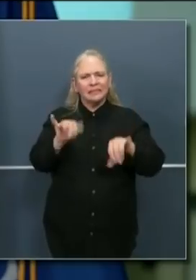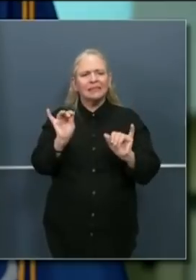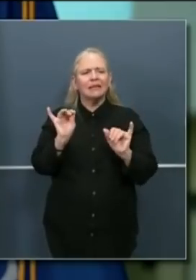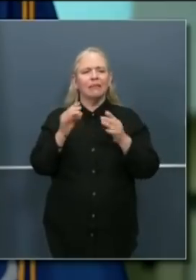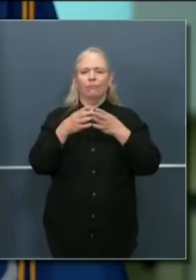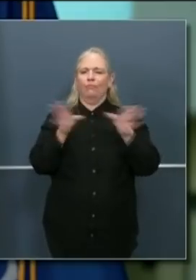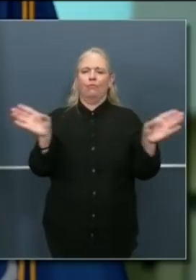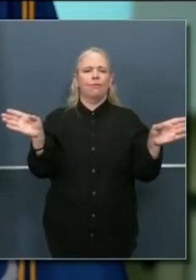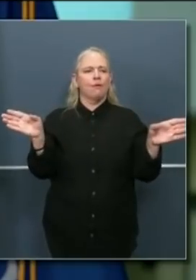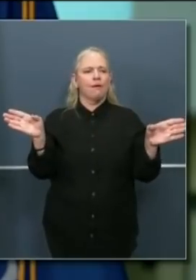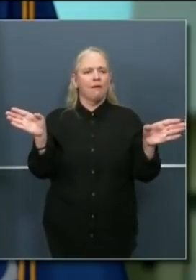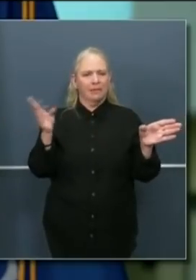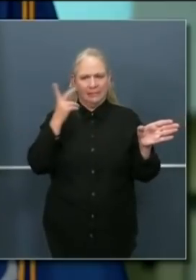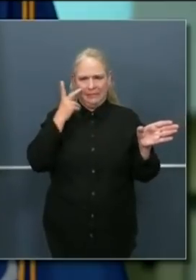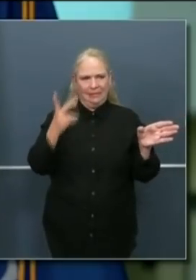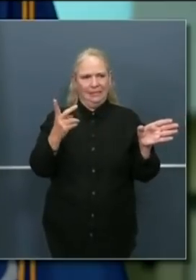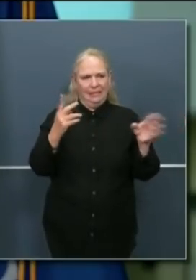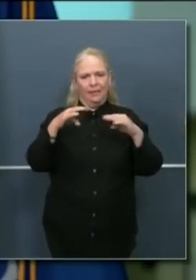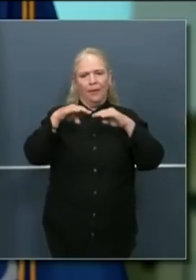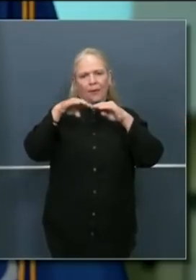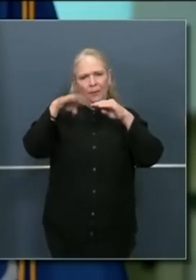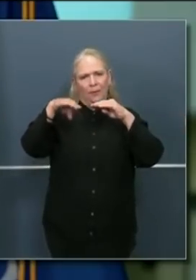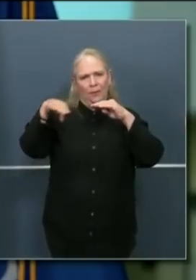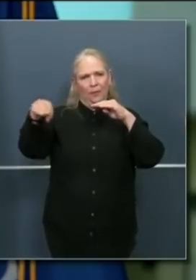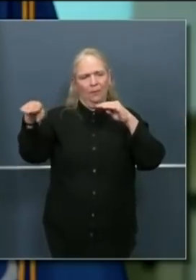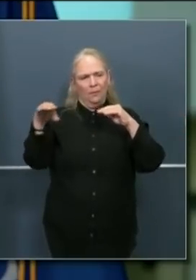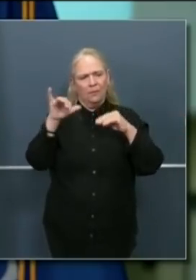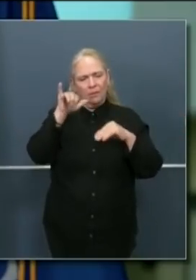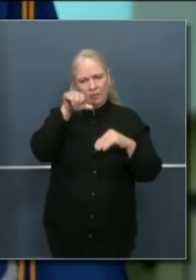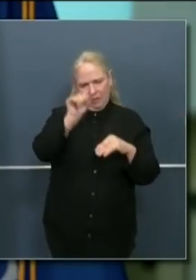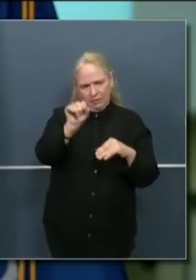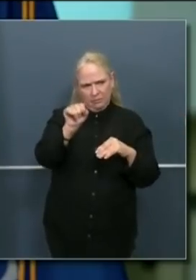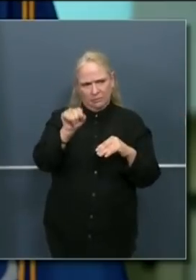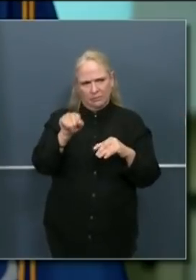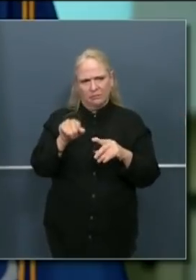DATA POINTS AREN'T NECESSARILY